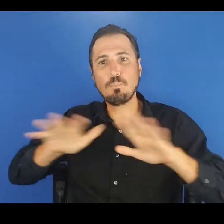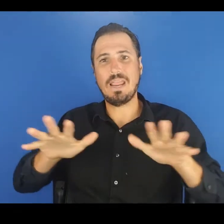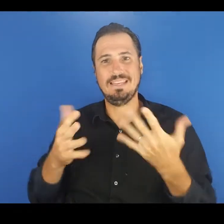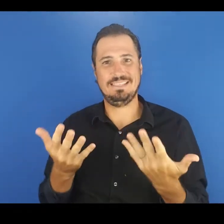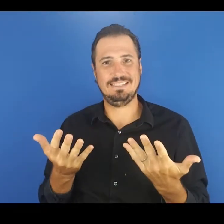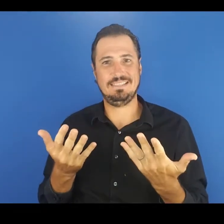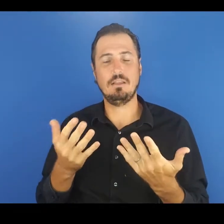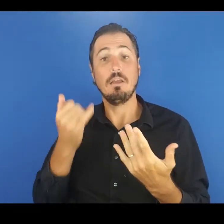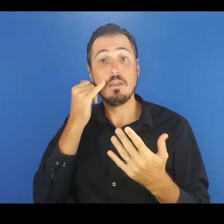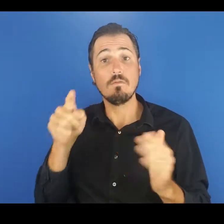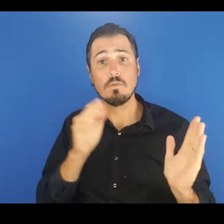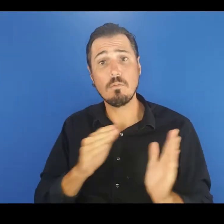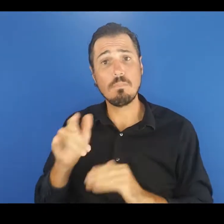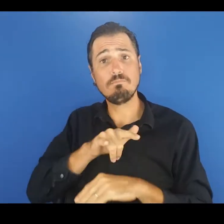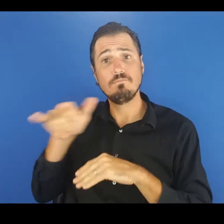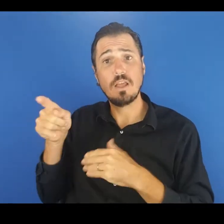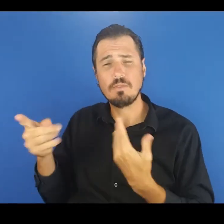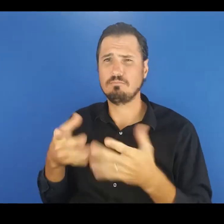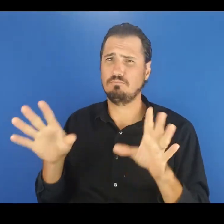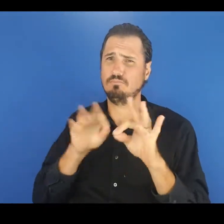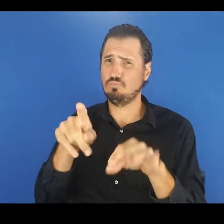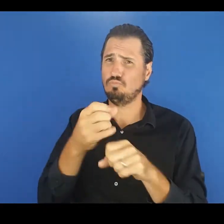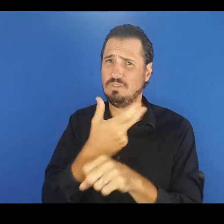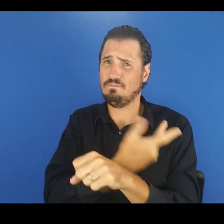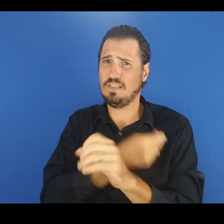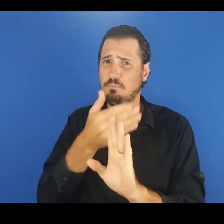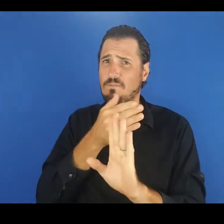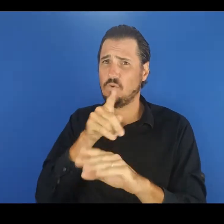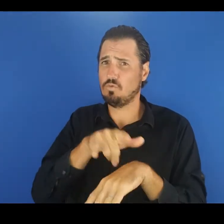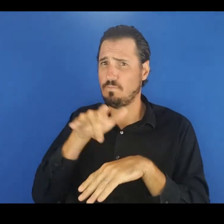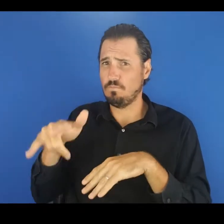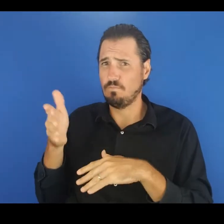If you plan a trip, please be vaccinated before you go.